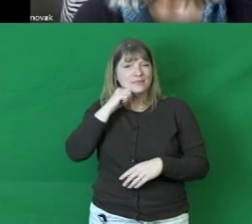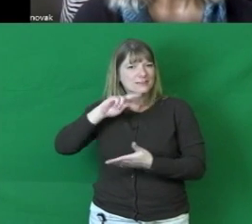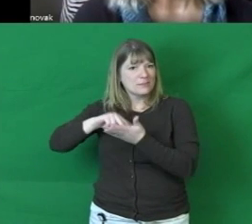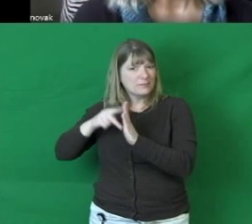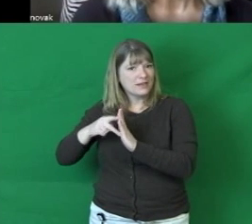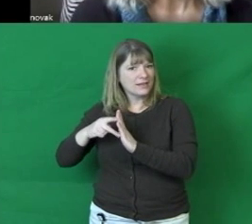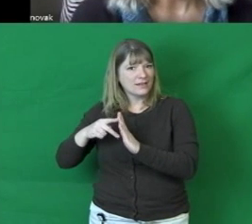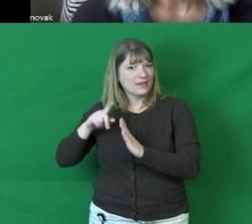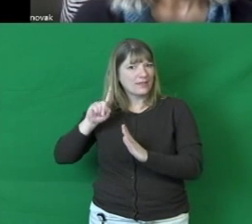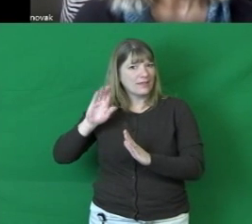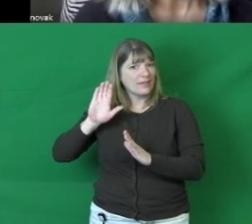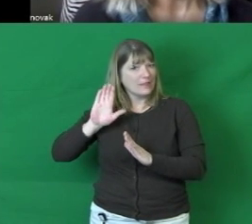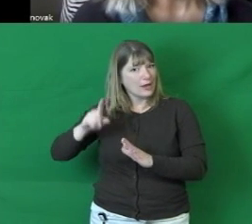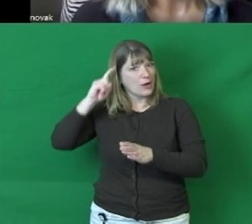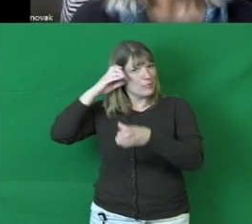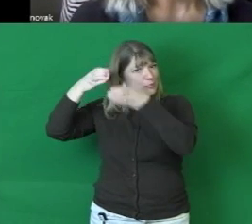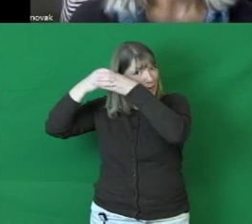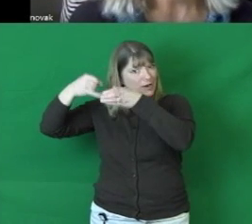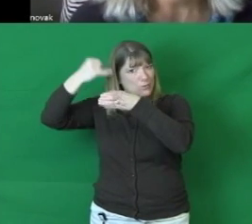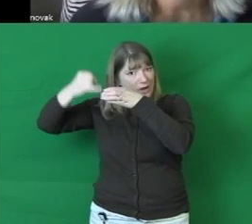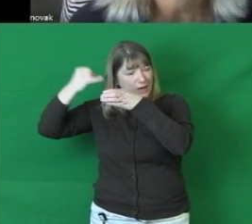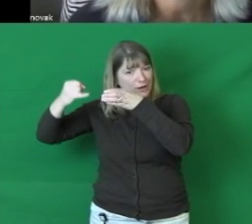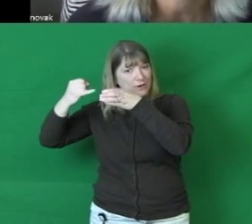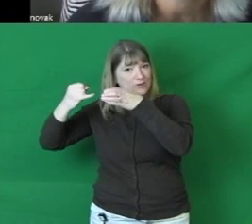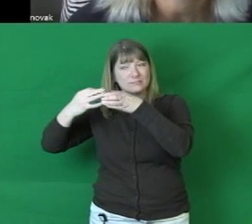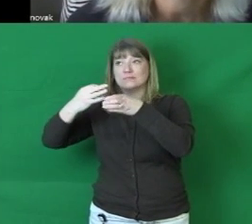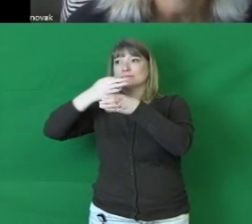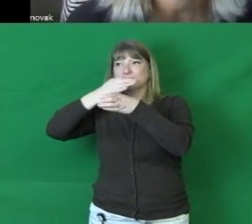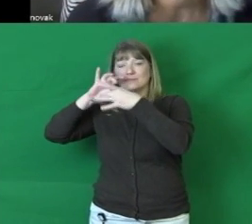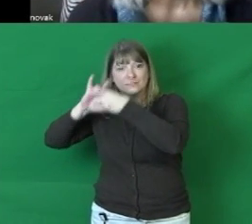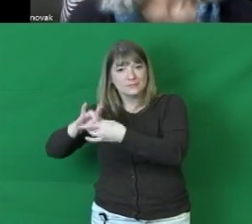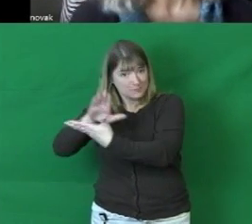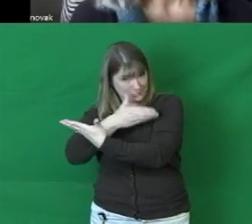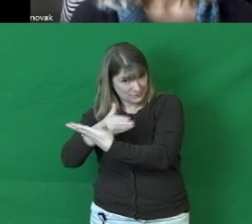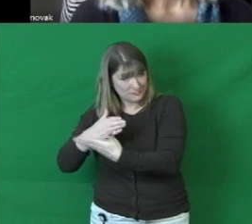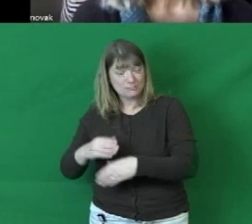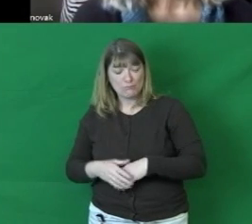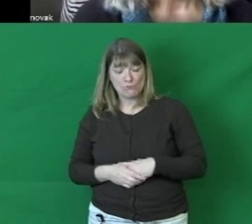that their brain is still not wired and gifted for music.